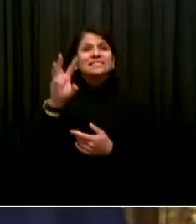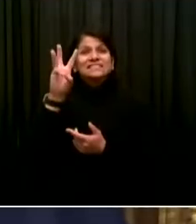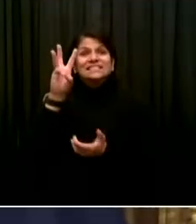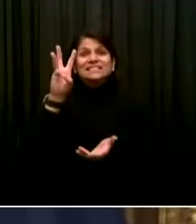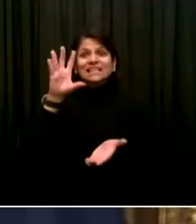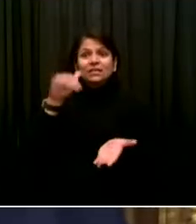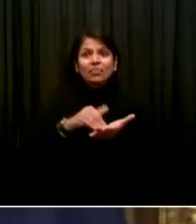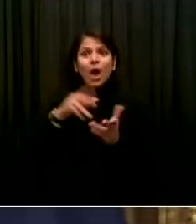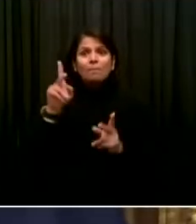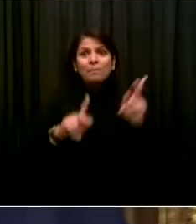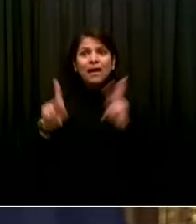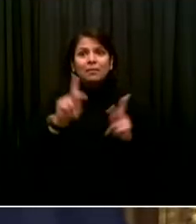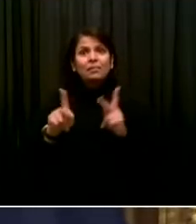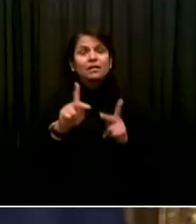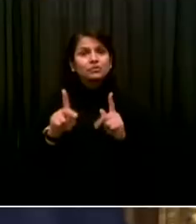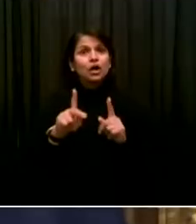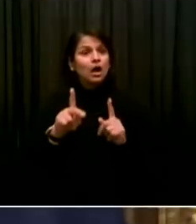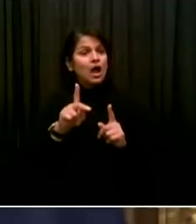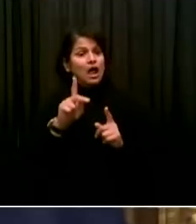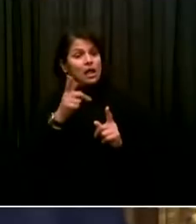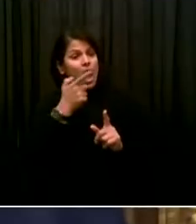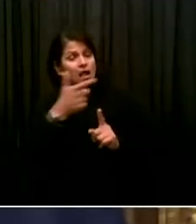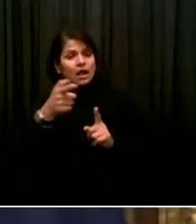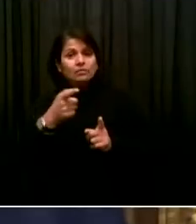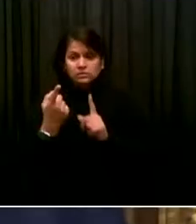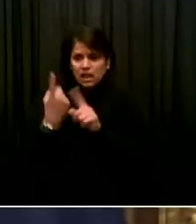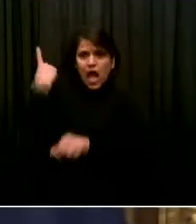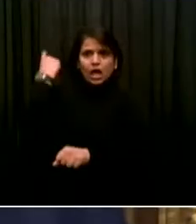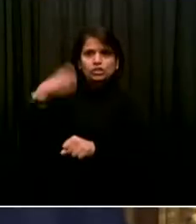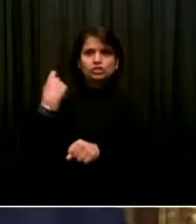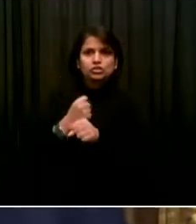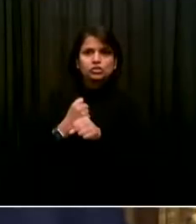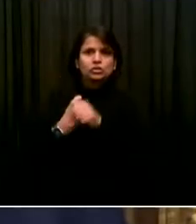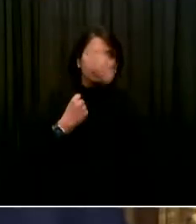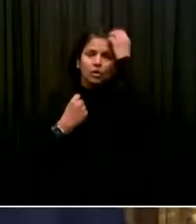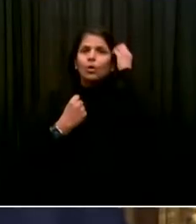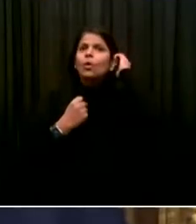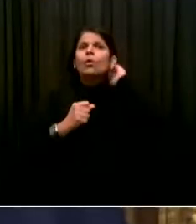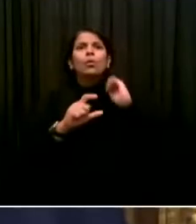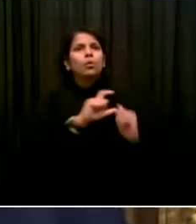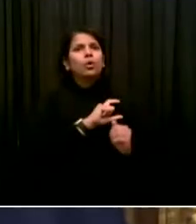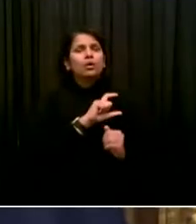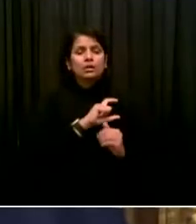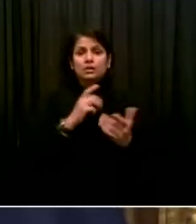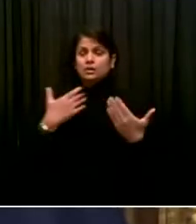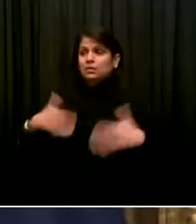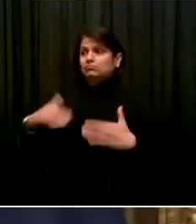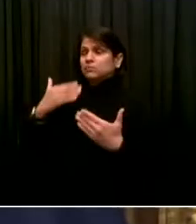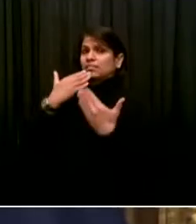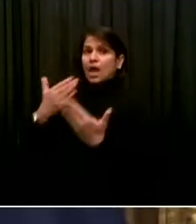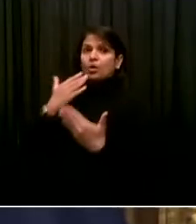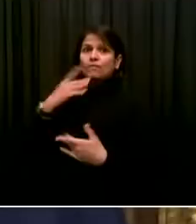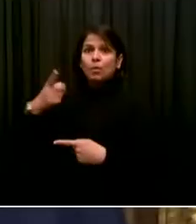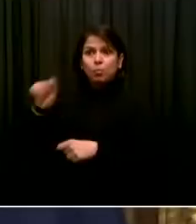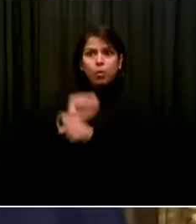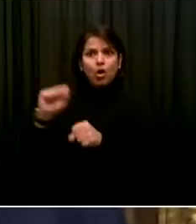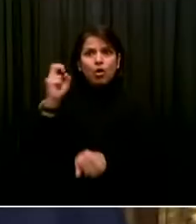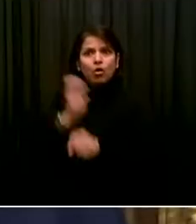THE STREETS. LAST YEAR OVER 6,000 GUNS WERE CONFISCATED. OUR OFFICERS ARE